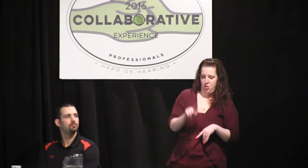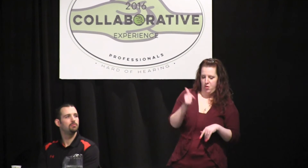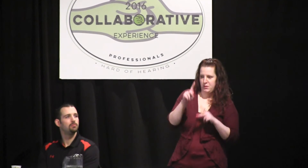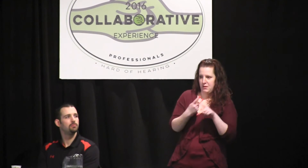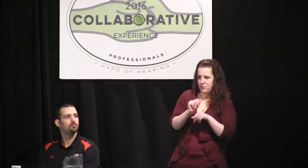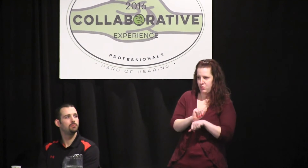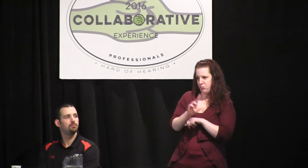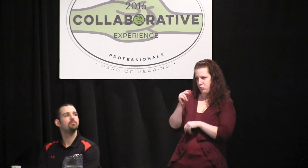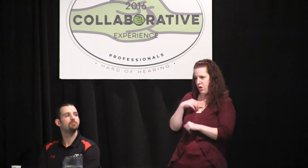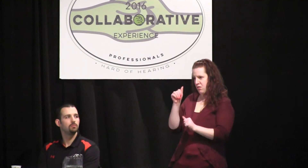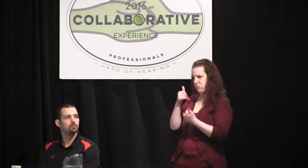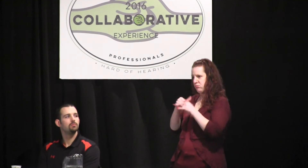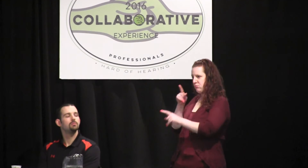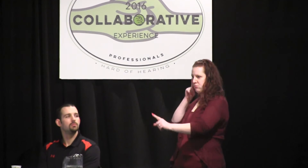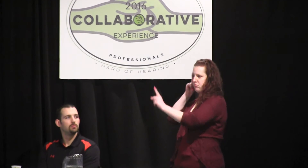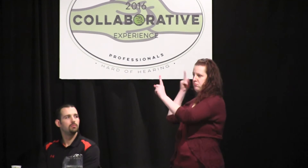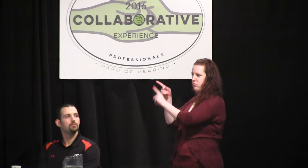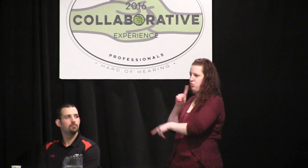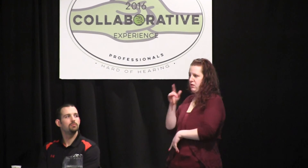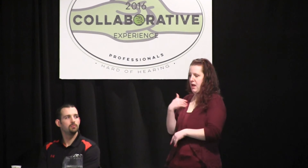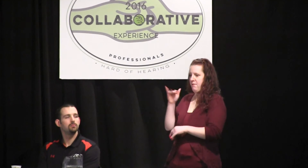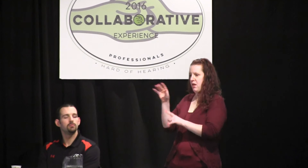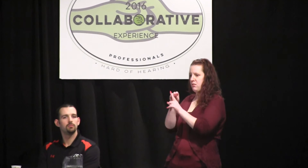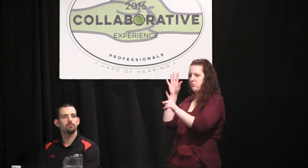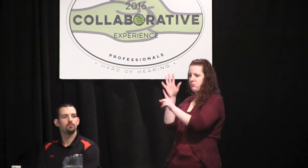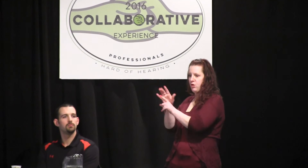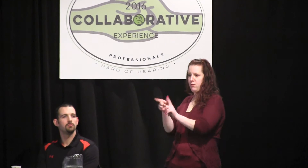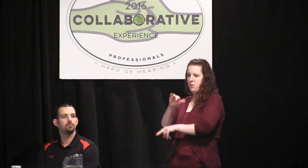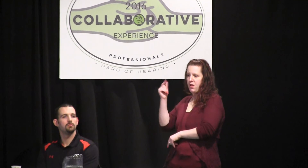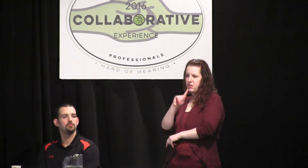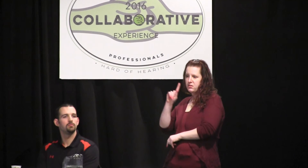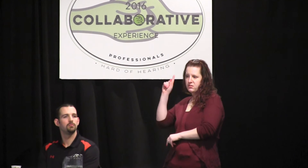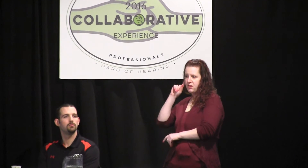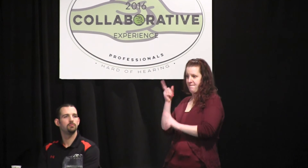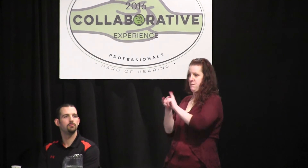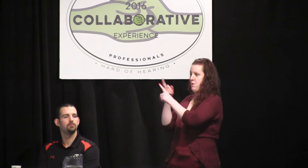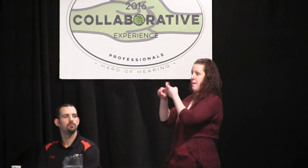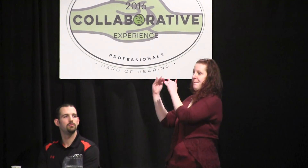You know, and not accept any lower standards.